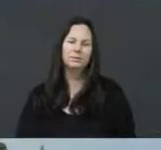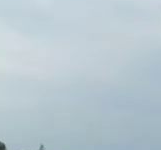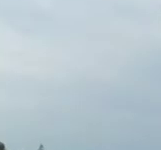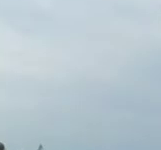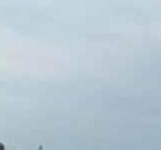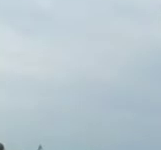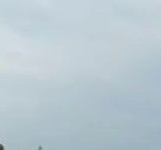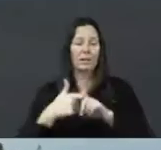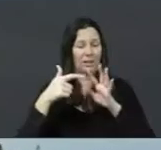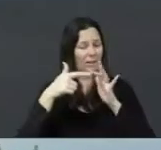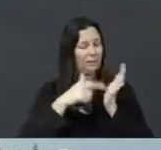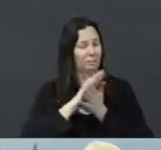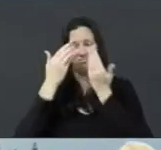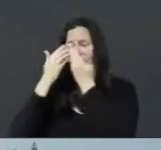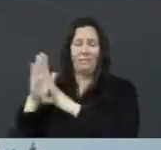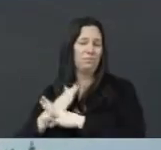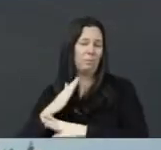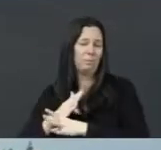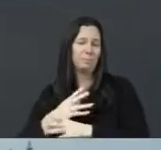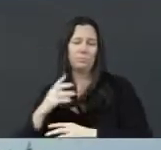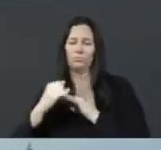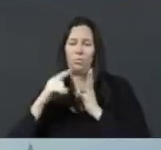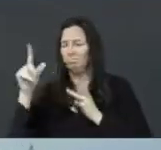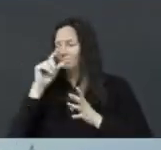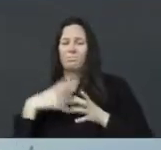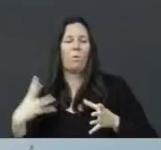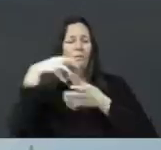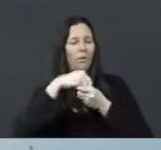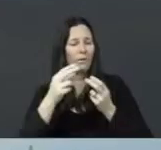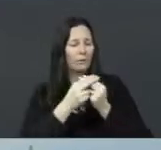Keith left his job to be more involved in the care of his sons.